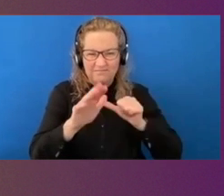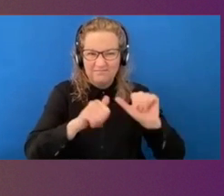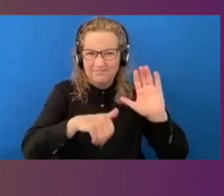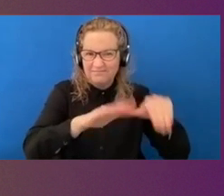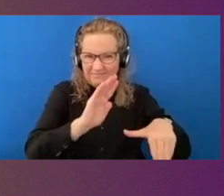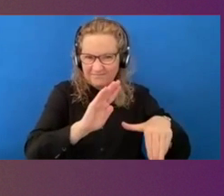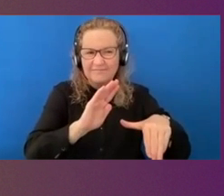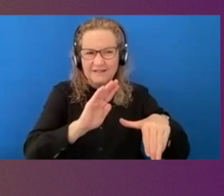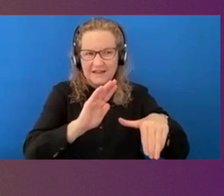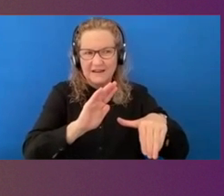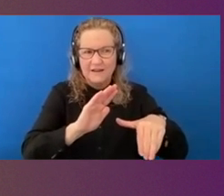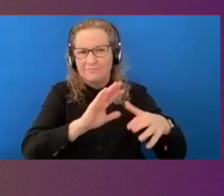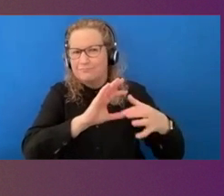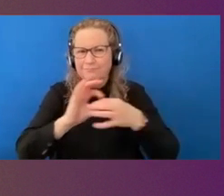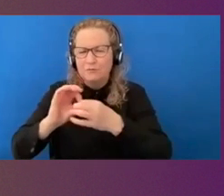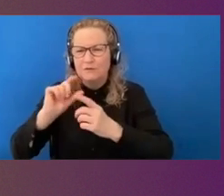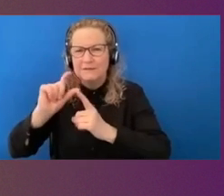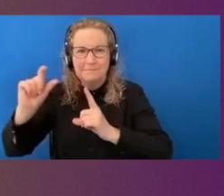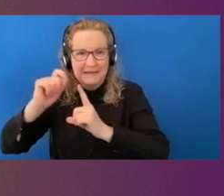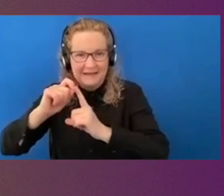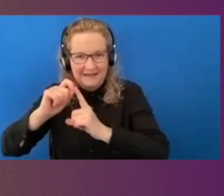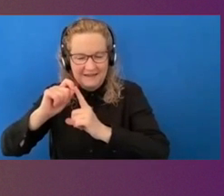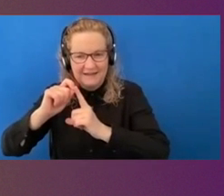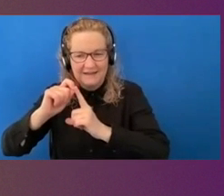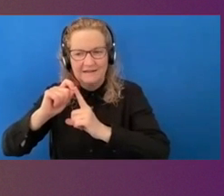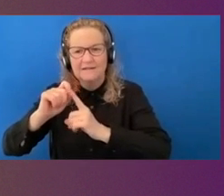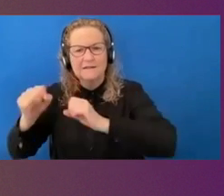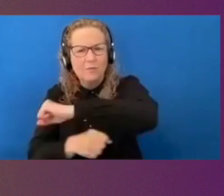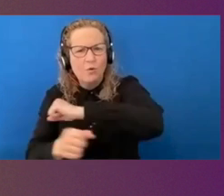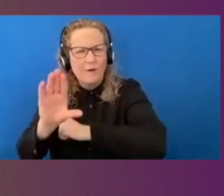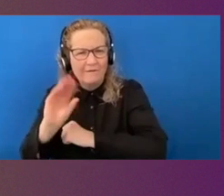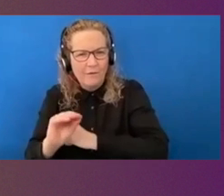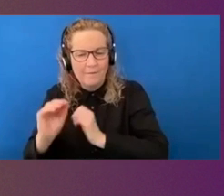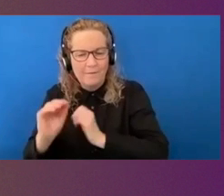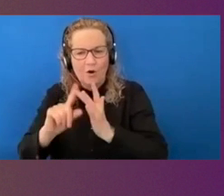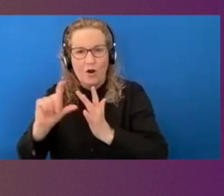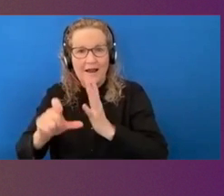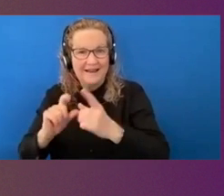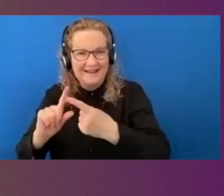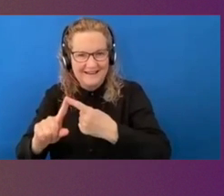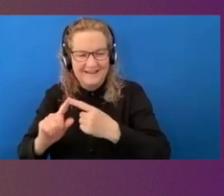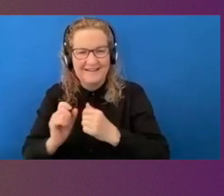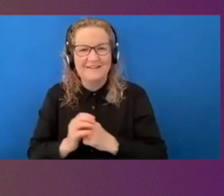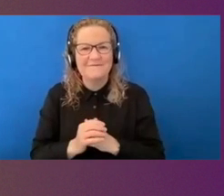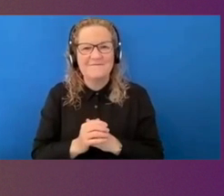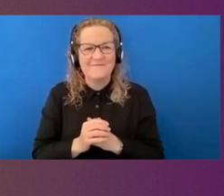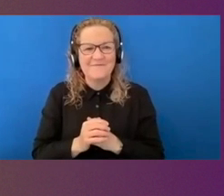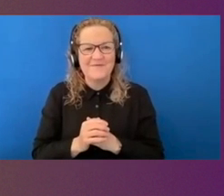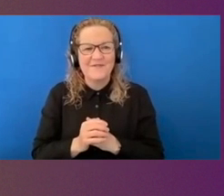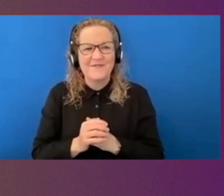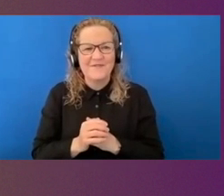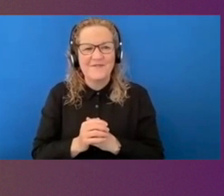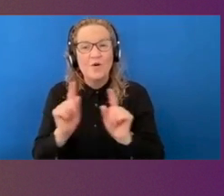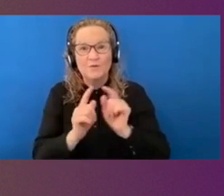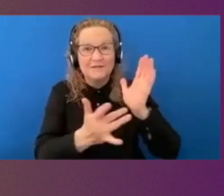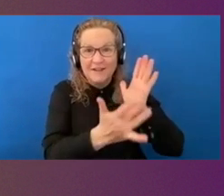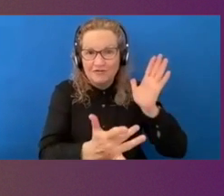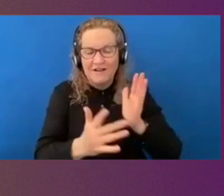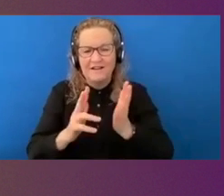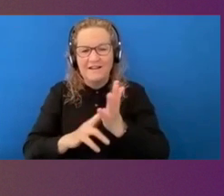with backing from my principal partner Icare as well as Telstra Vivcort and Microsoft